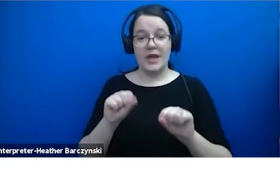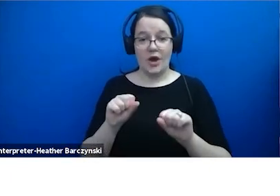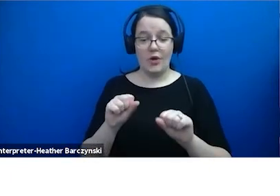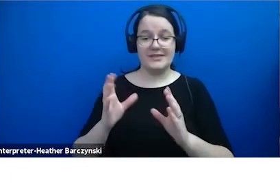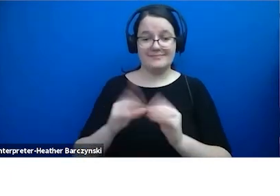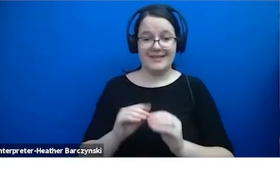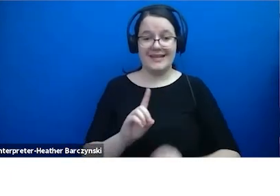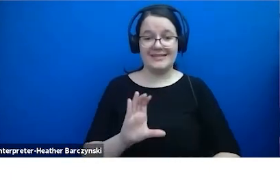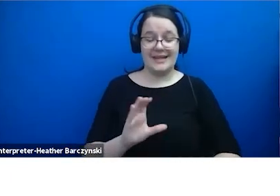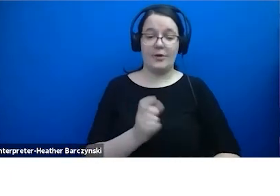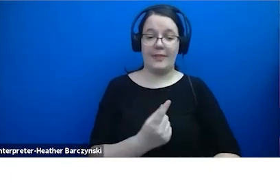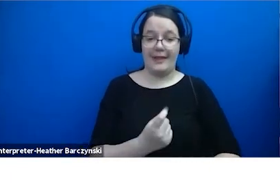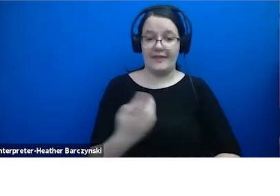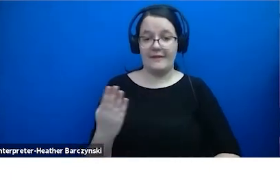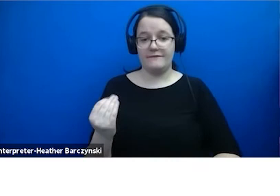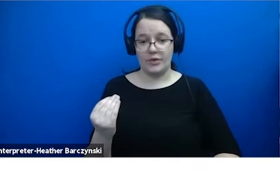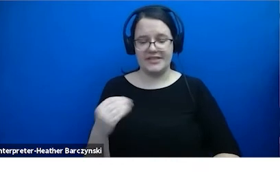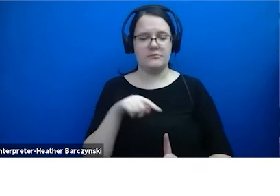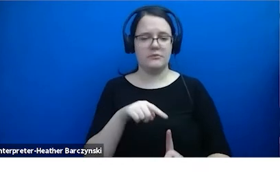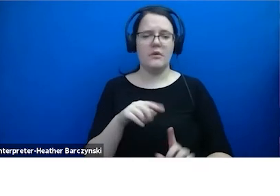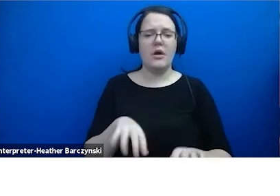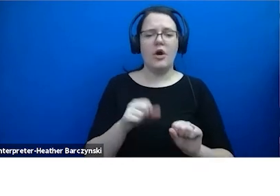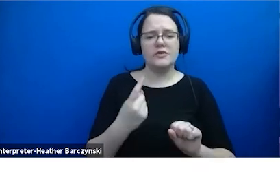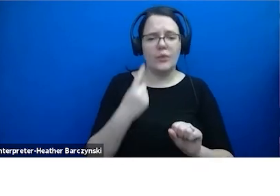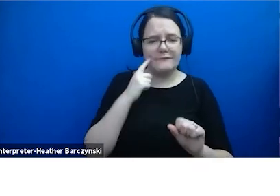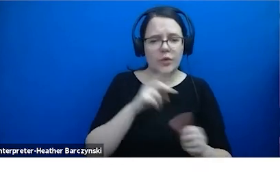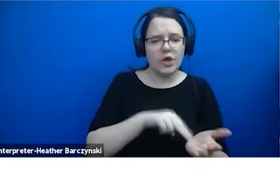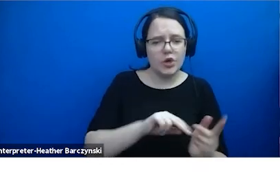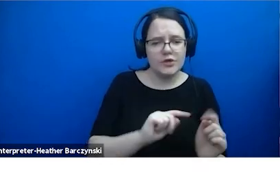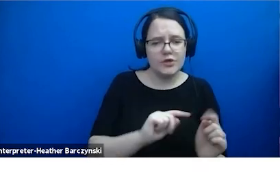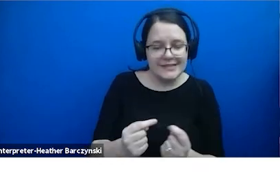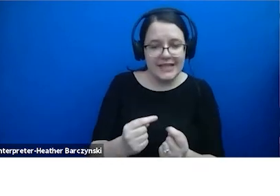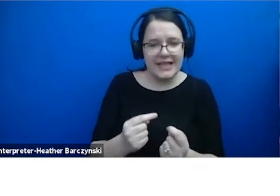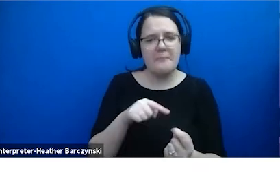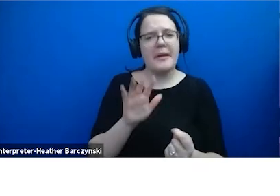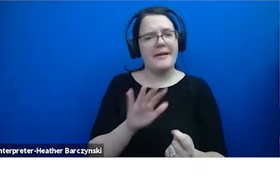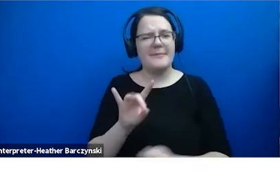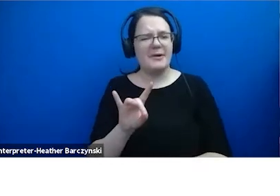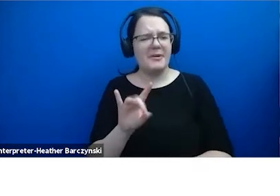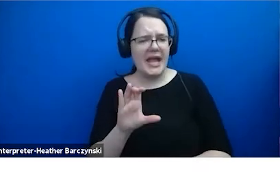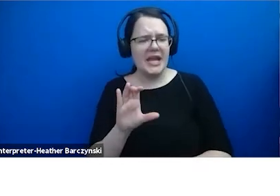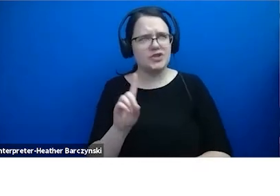had them one for the nursing uh teams we had and that was about 800 or so a thousand or so people